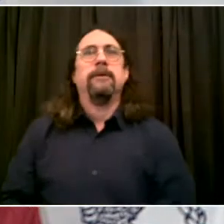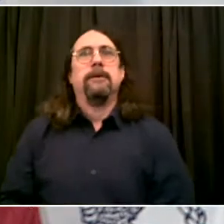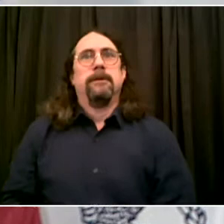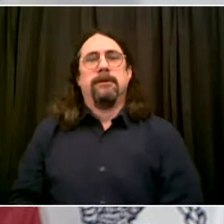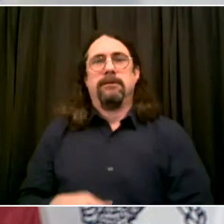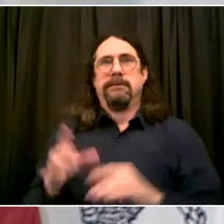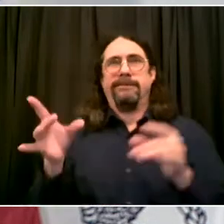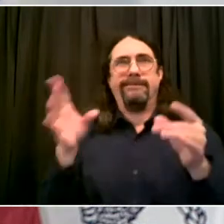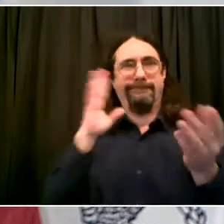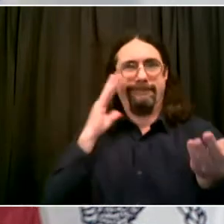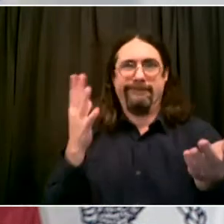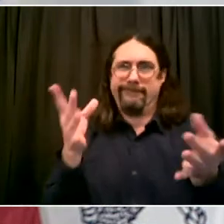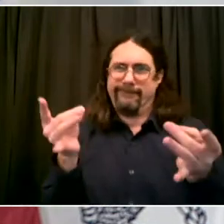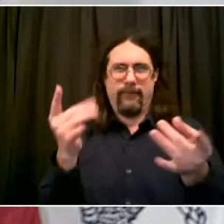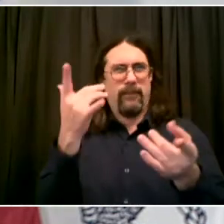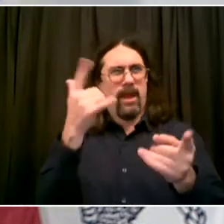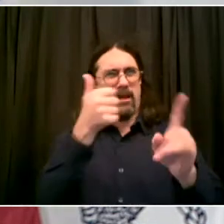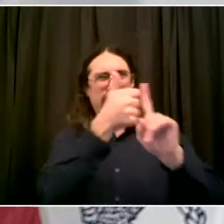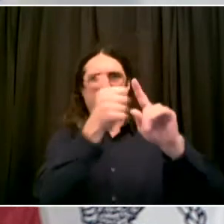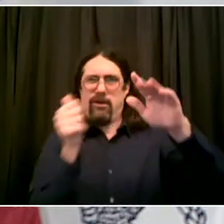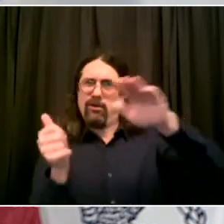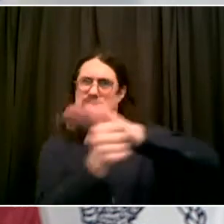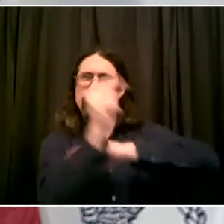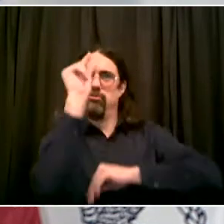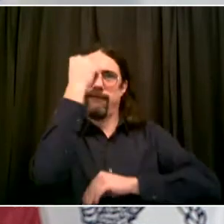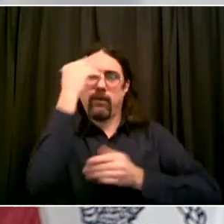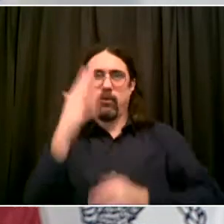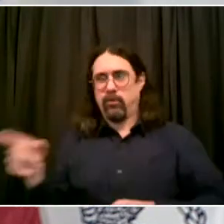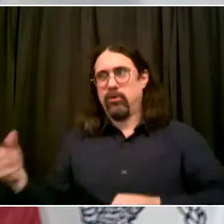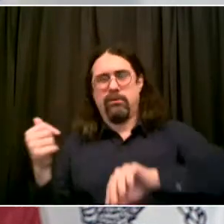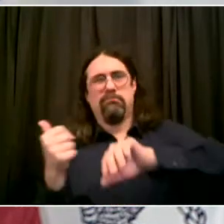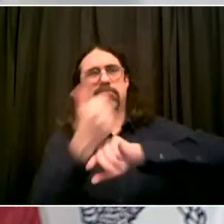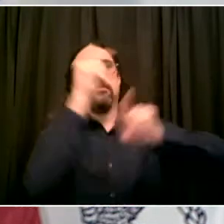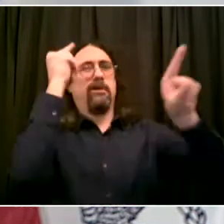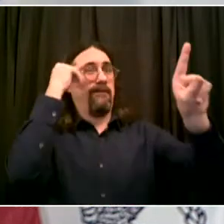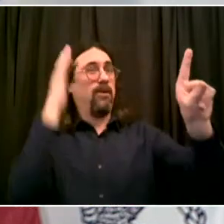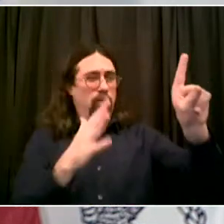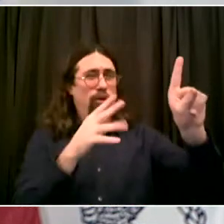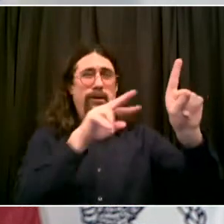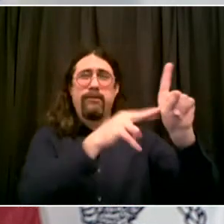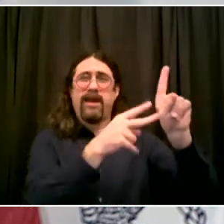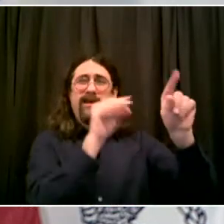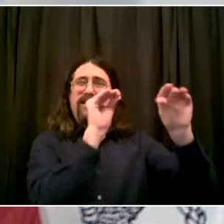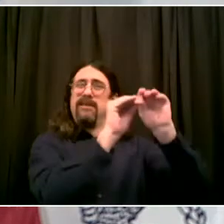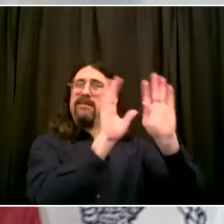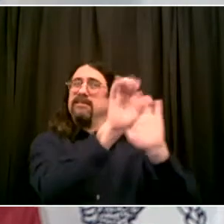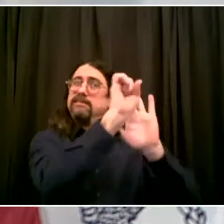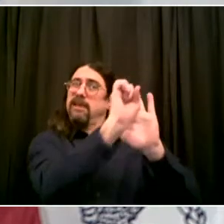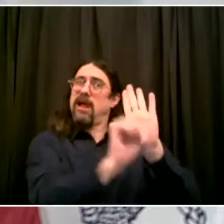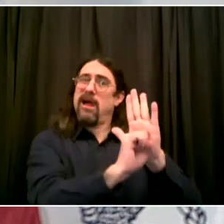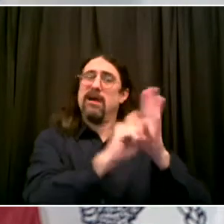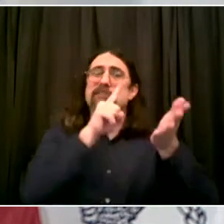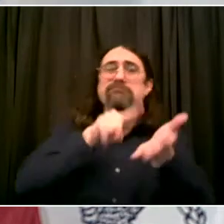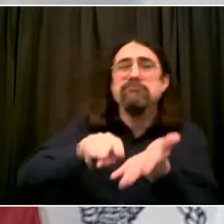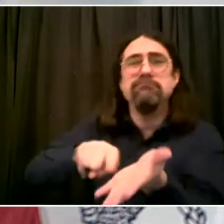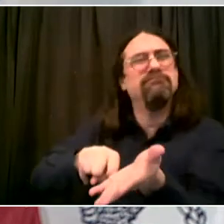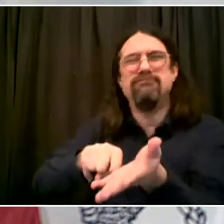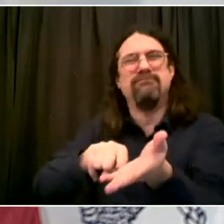INDEPENDENT INVESTIGATION BECAUSE THIS IS